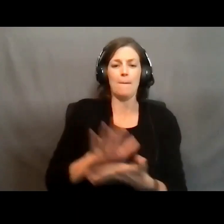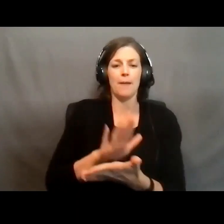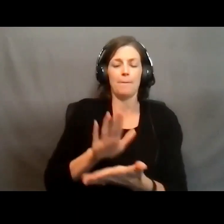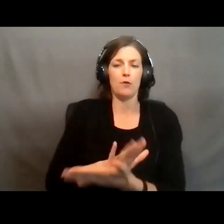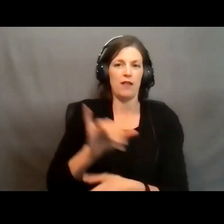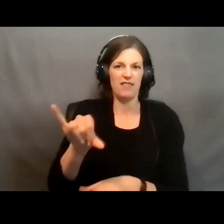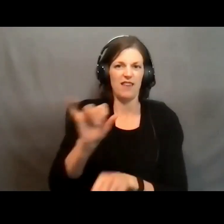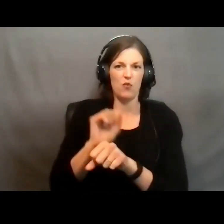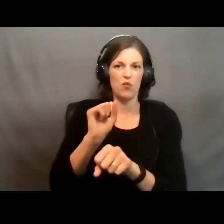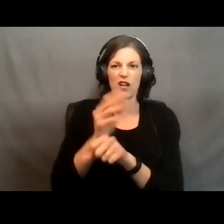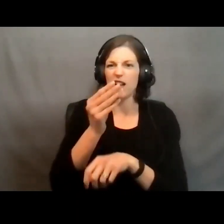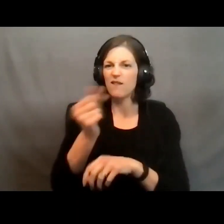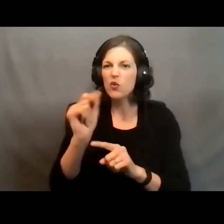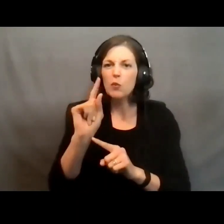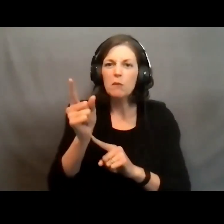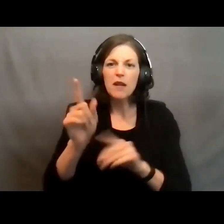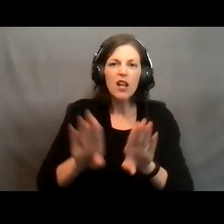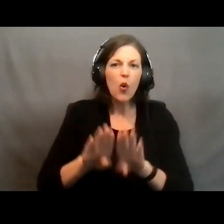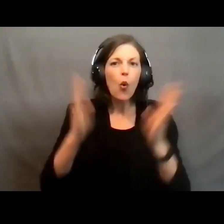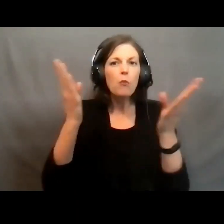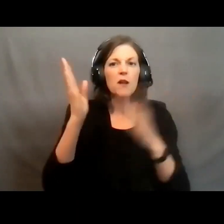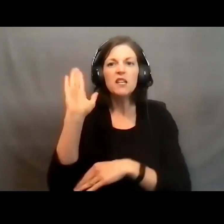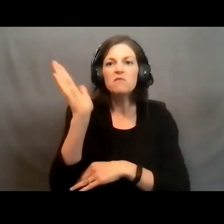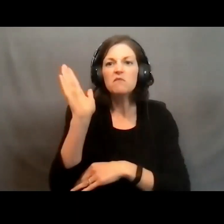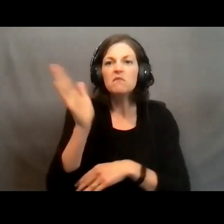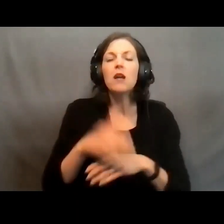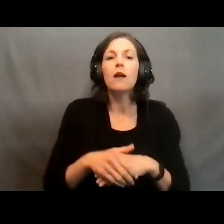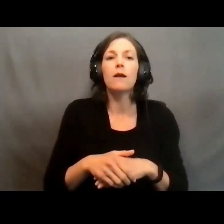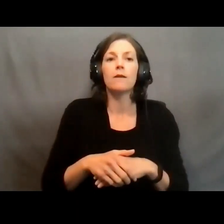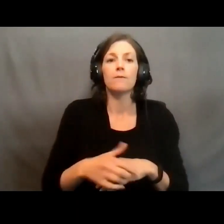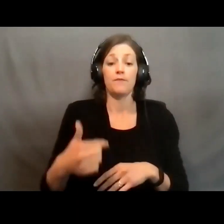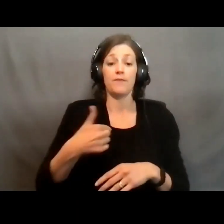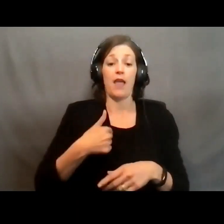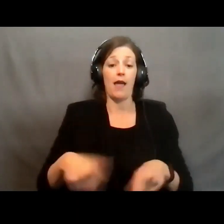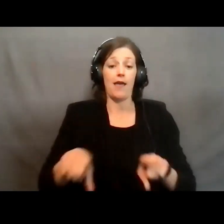a few minutes opening . 13:39:59 I come as chair